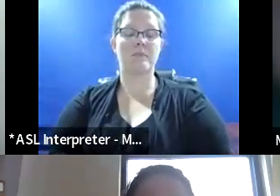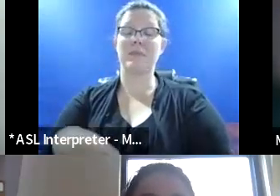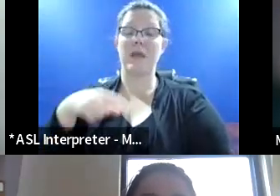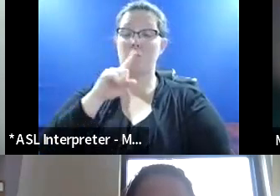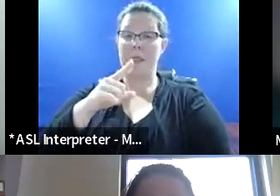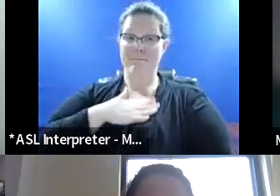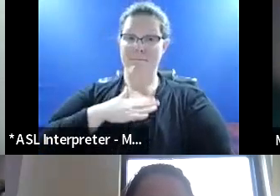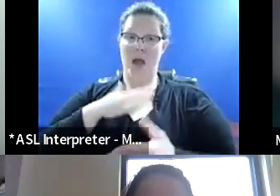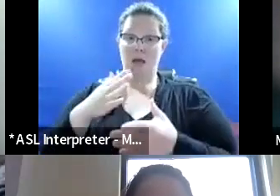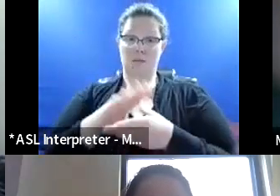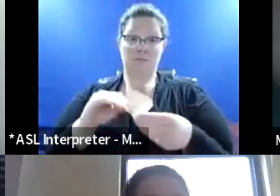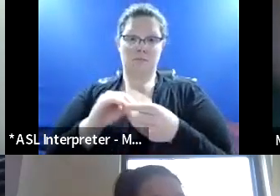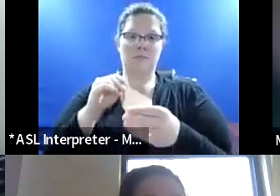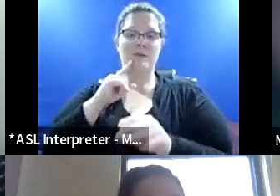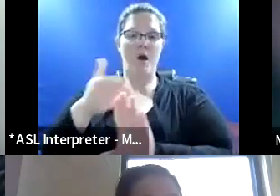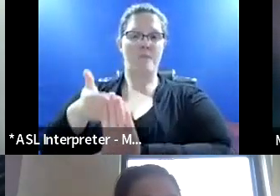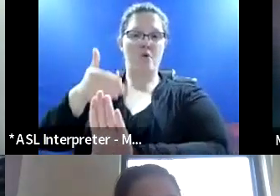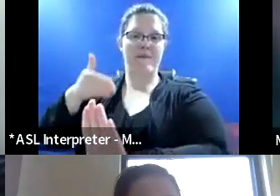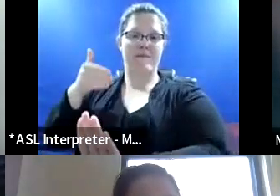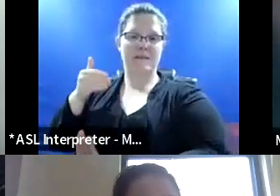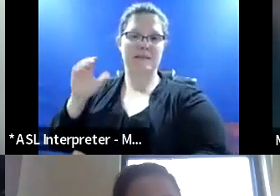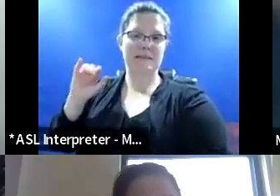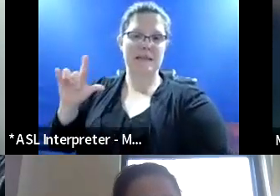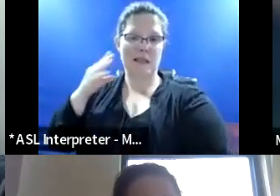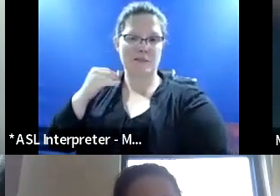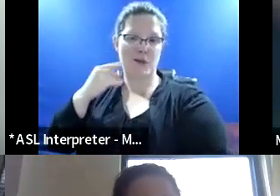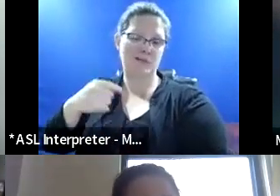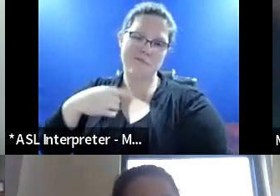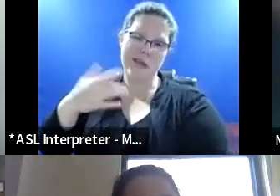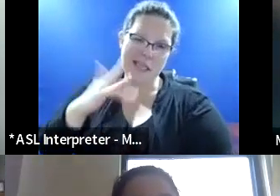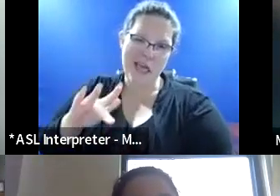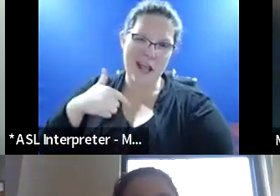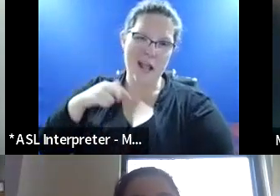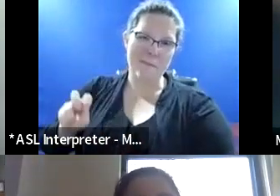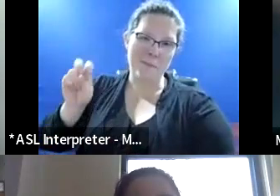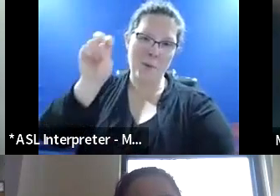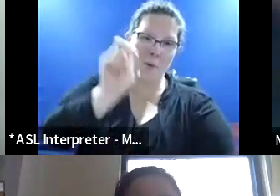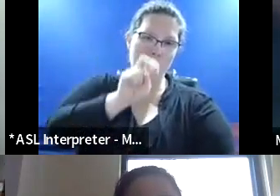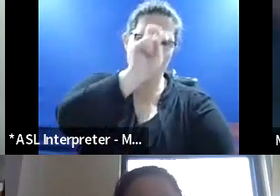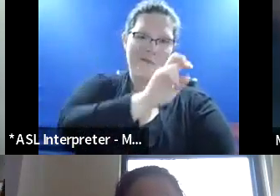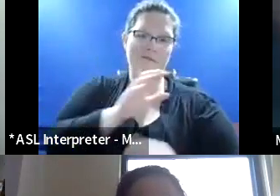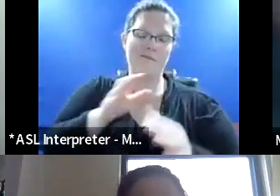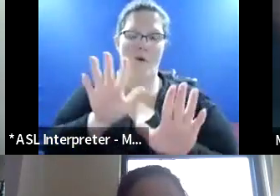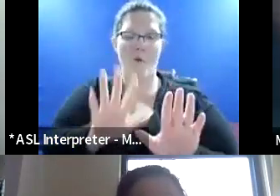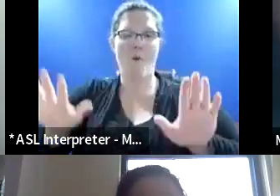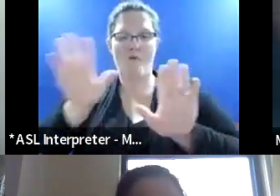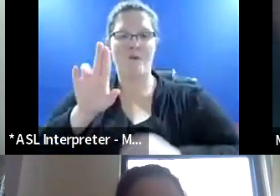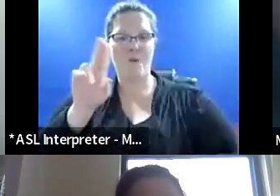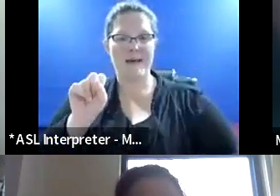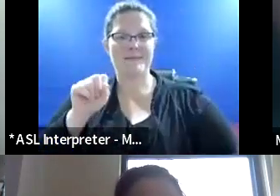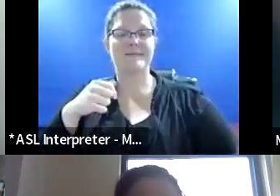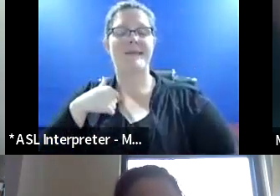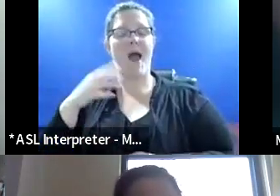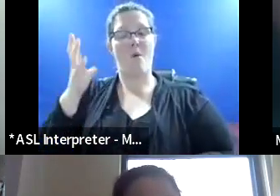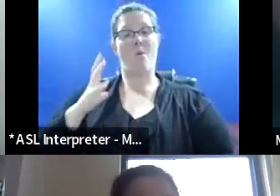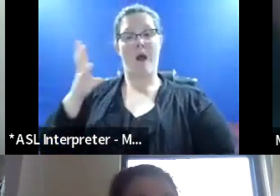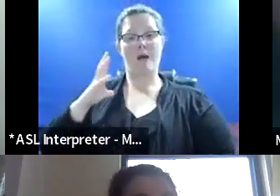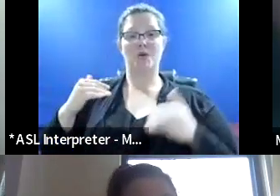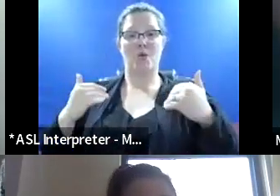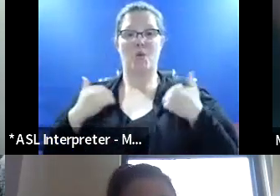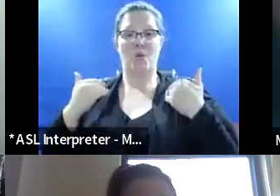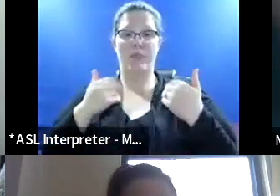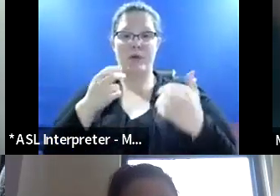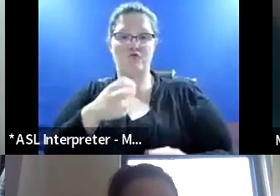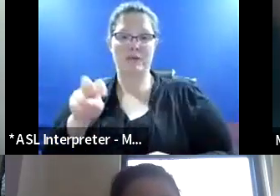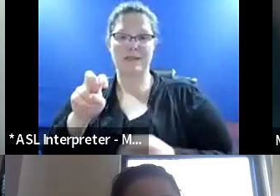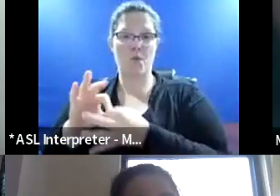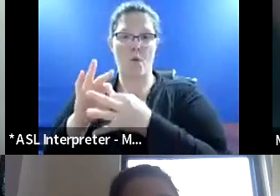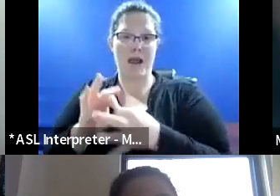THIS IS CASSIDY. I WORK AT DISABILITY EMPOWERMENT CENTER IN KING COUNTY WASHINGTON WHERE SEATTLE IS.